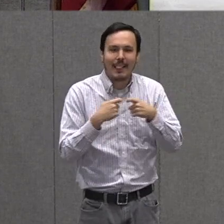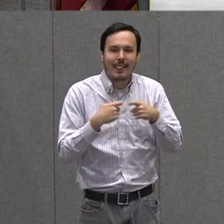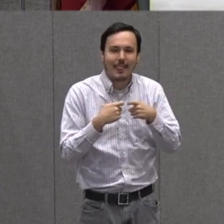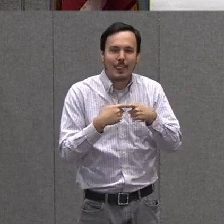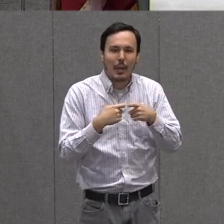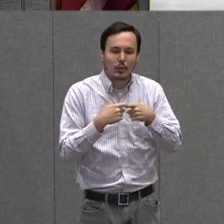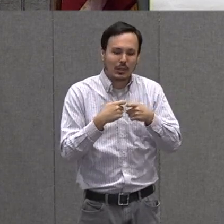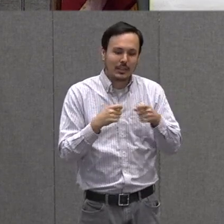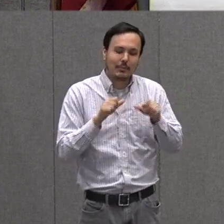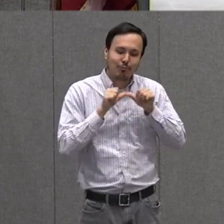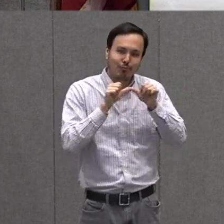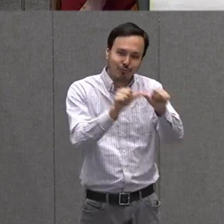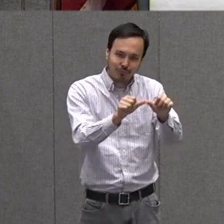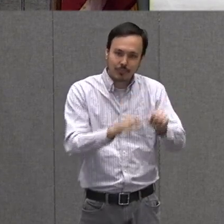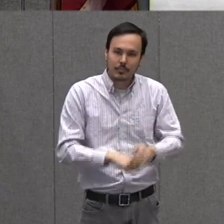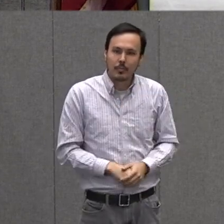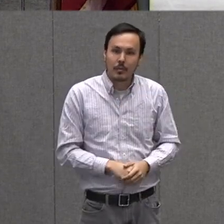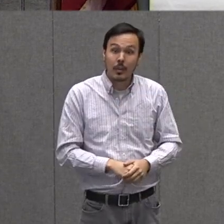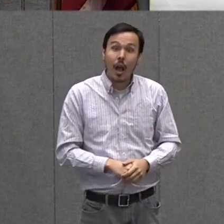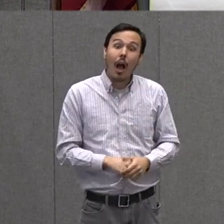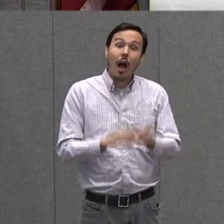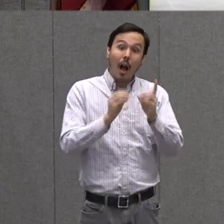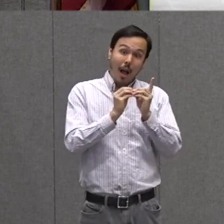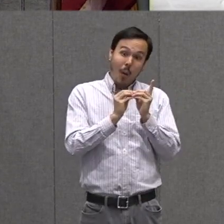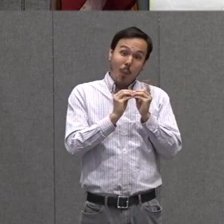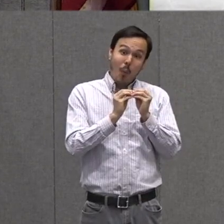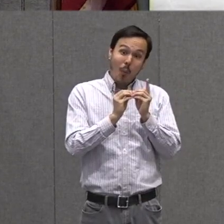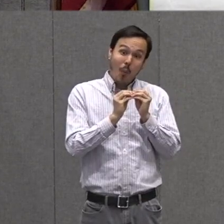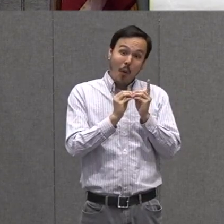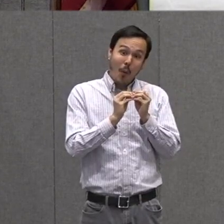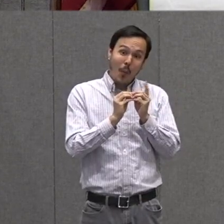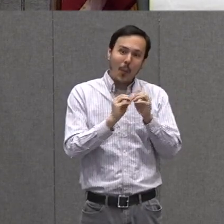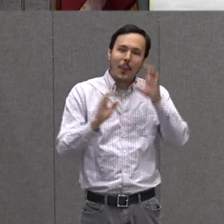Let's try one more picture before we move on to our next activity.